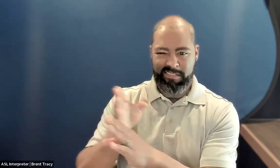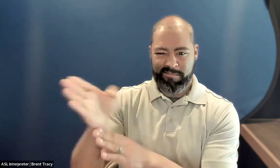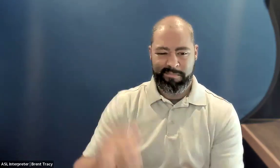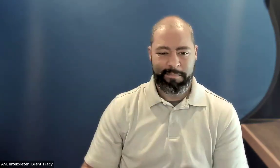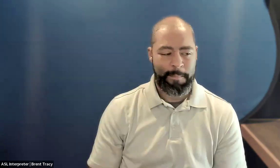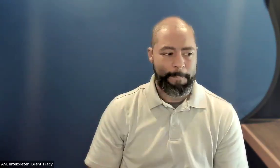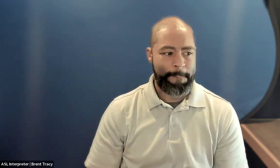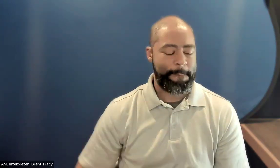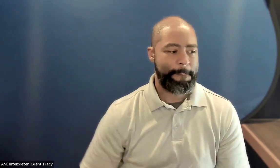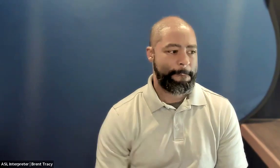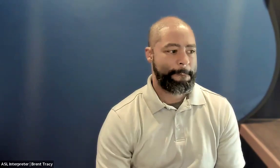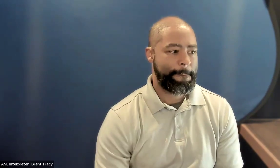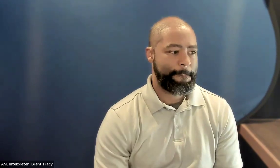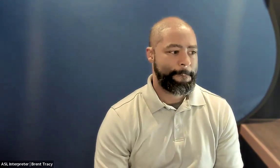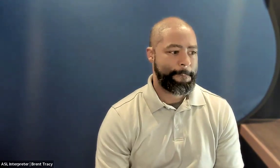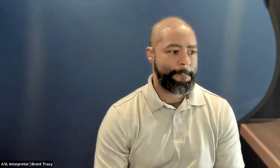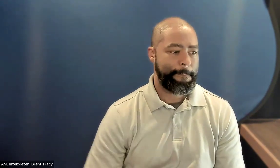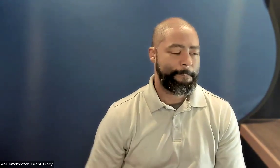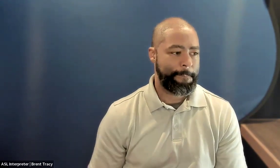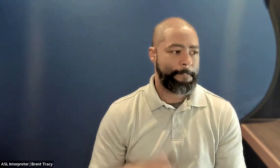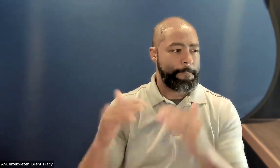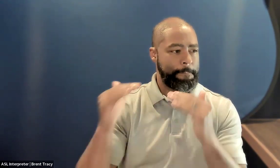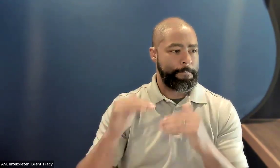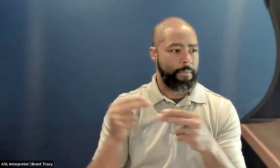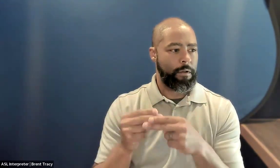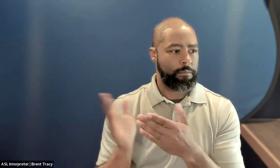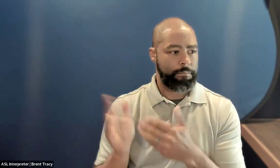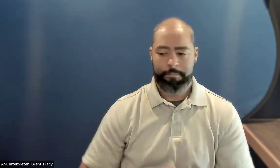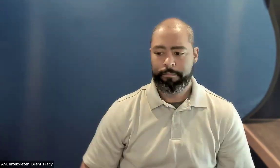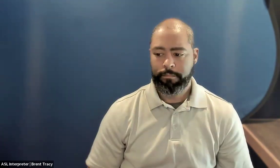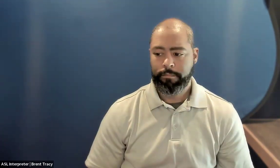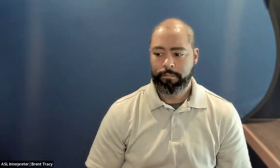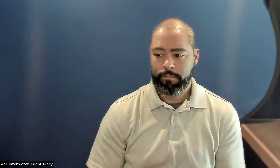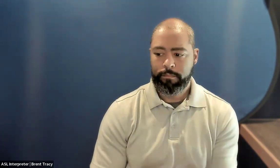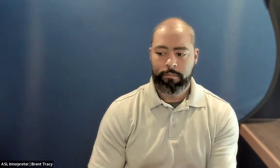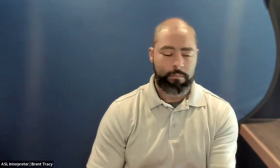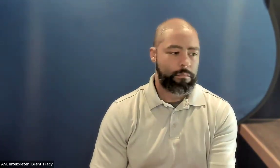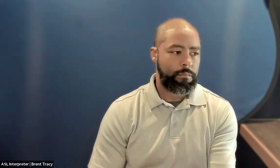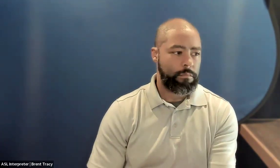Next slide, but this is another change in in that we may put out